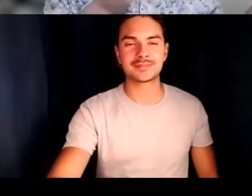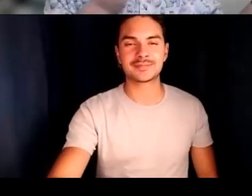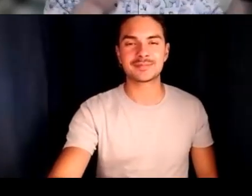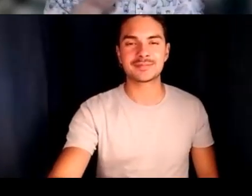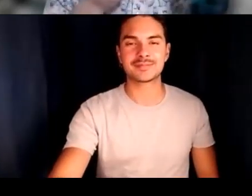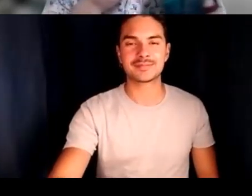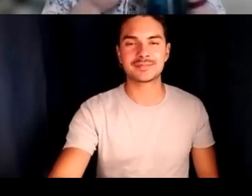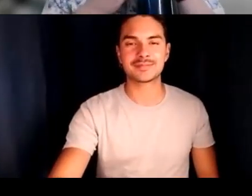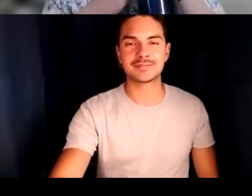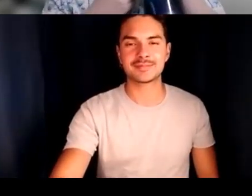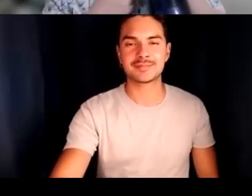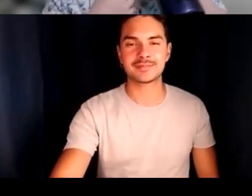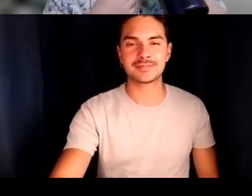All right, let me drink some water.